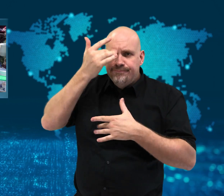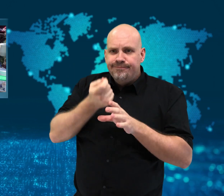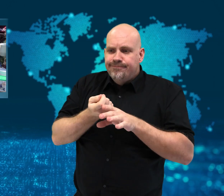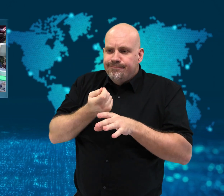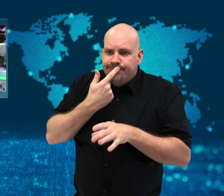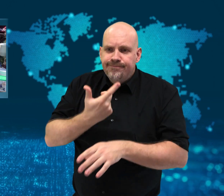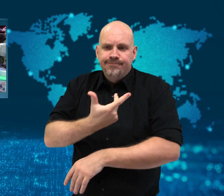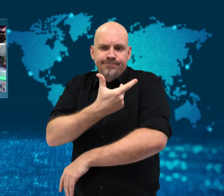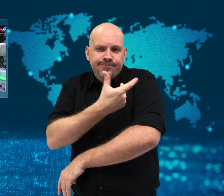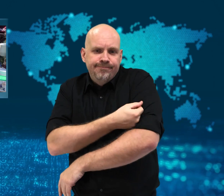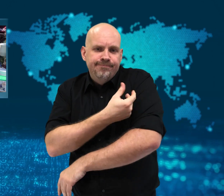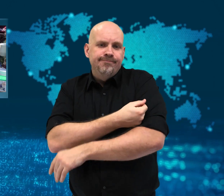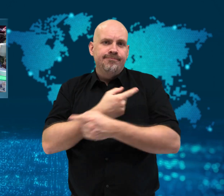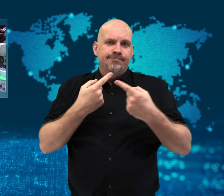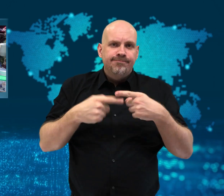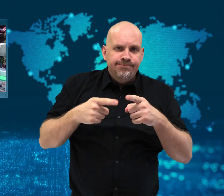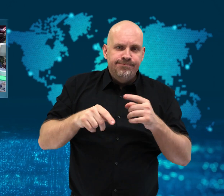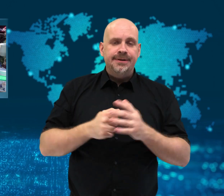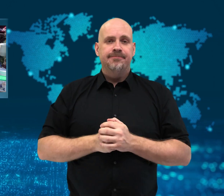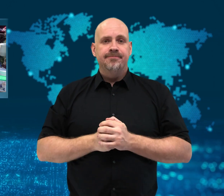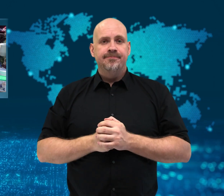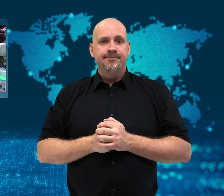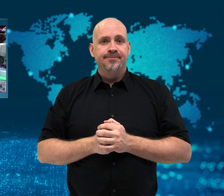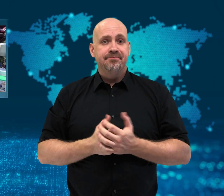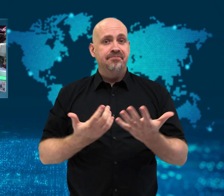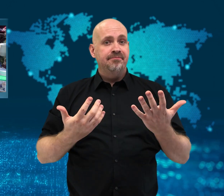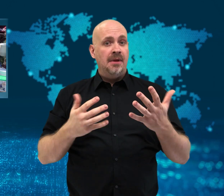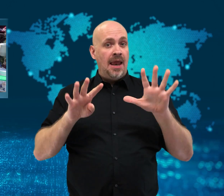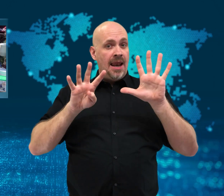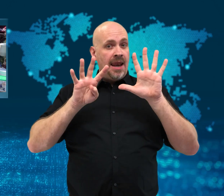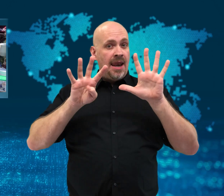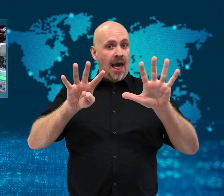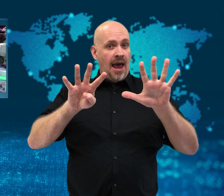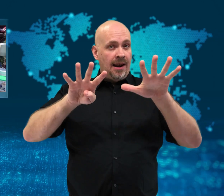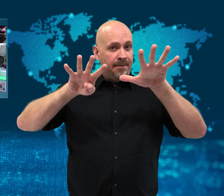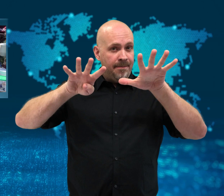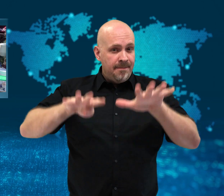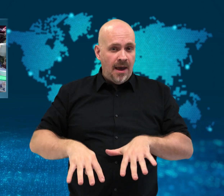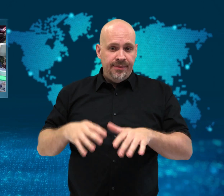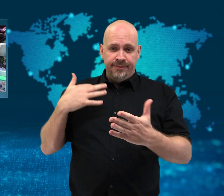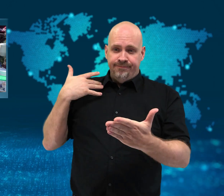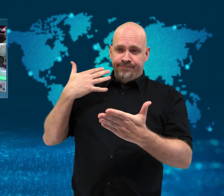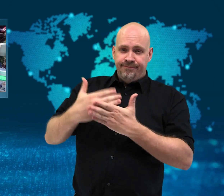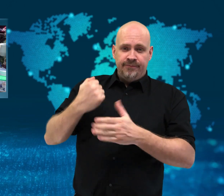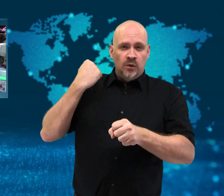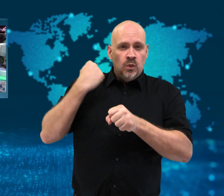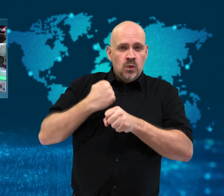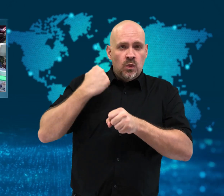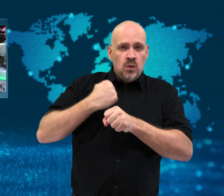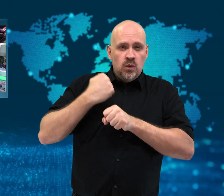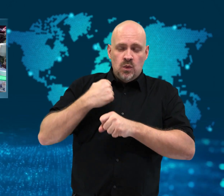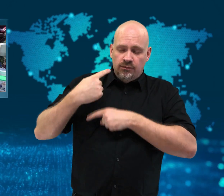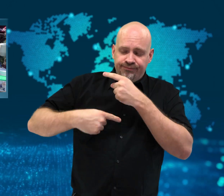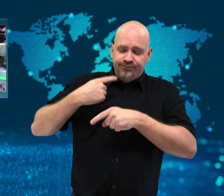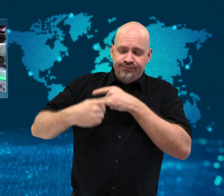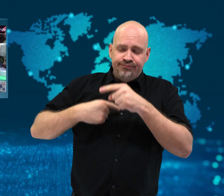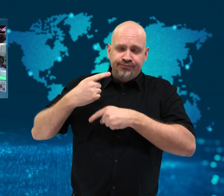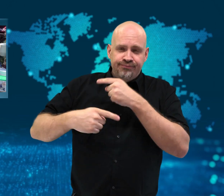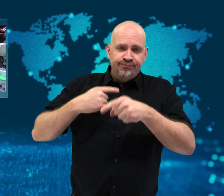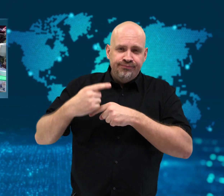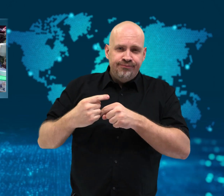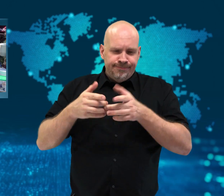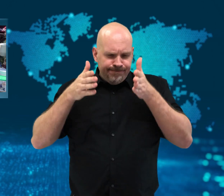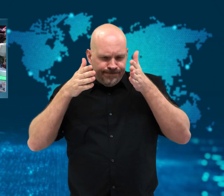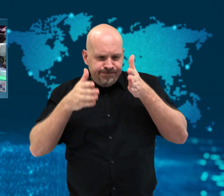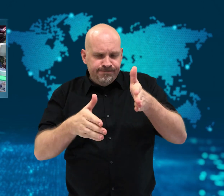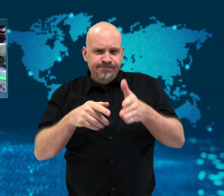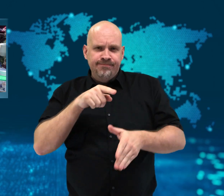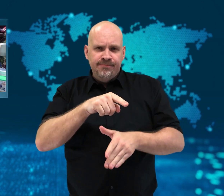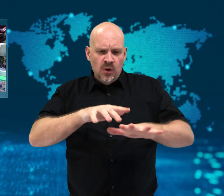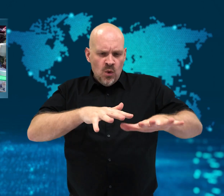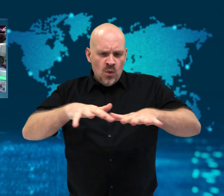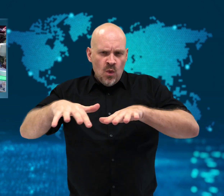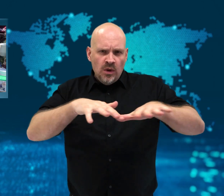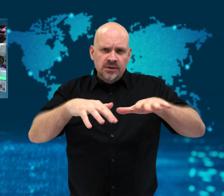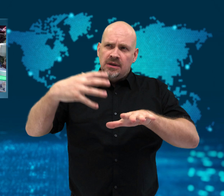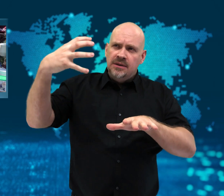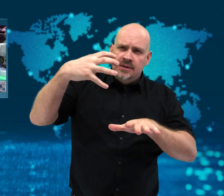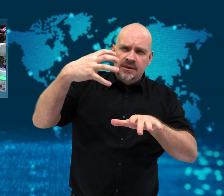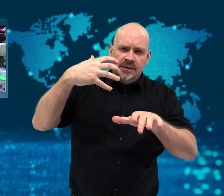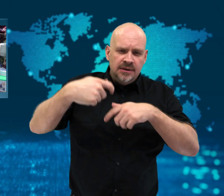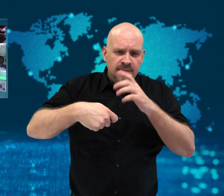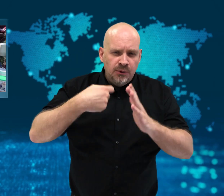Nine months of work on a solar sanitation project has solved this.